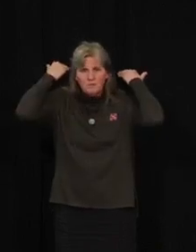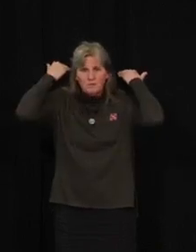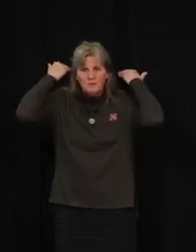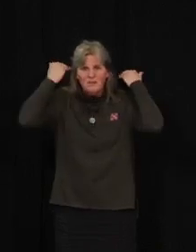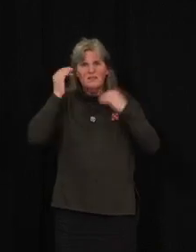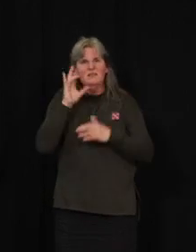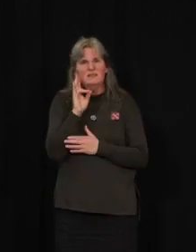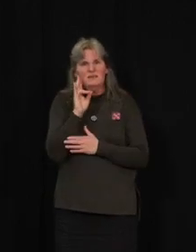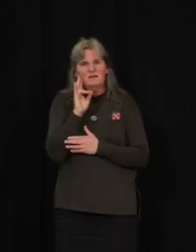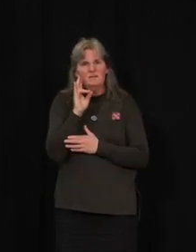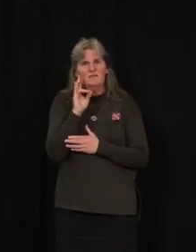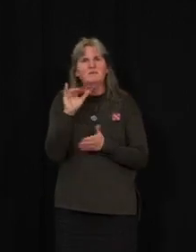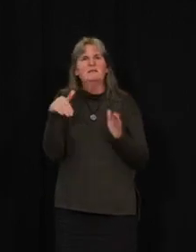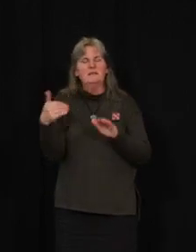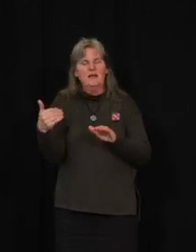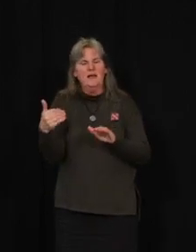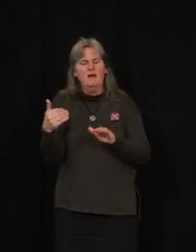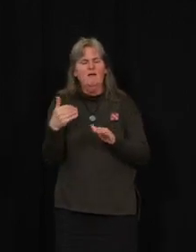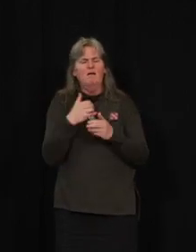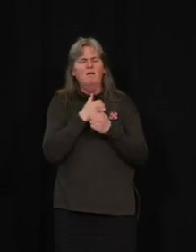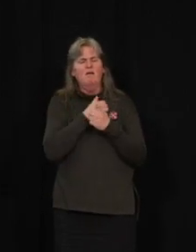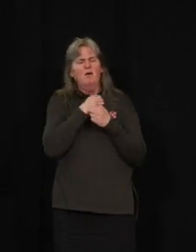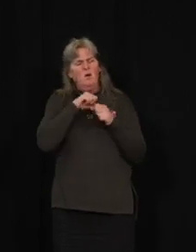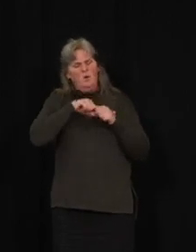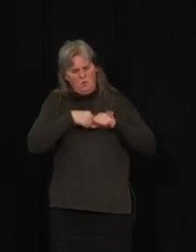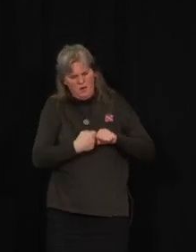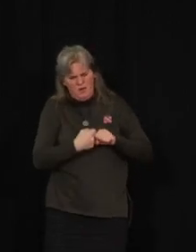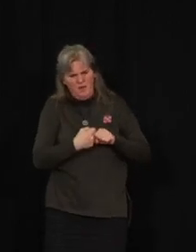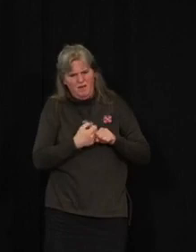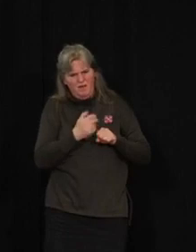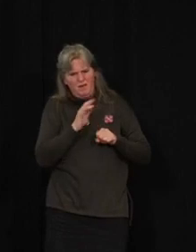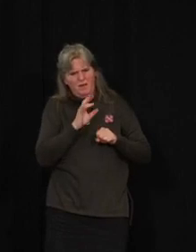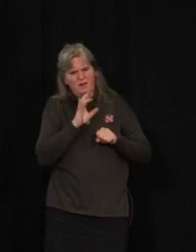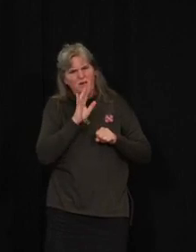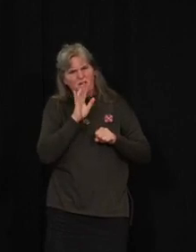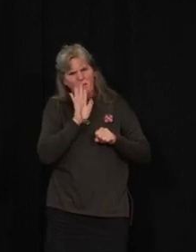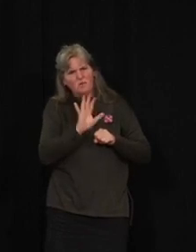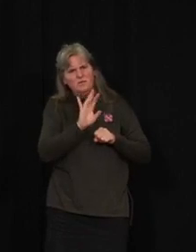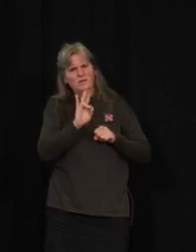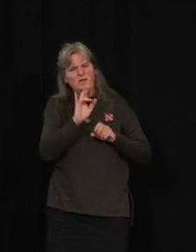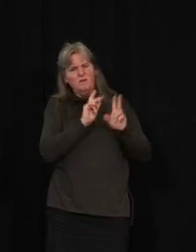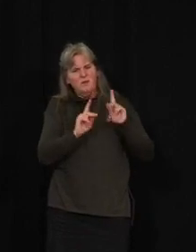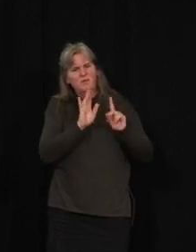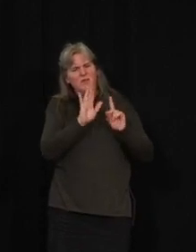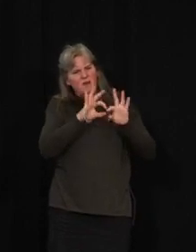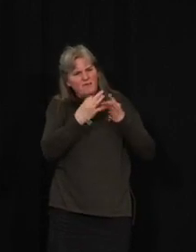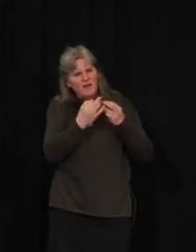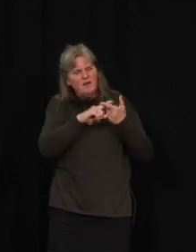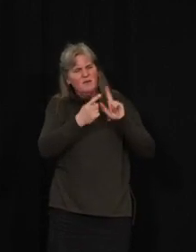individuals, and it is a remindr to all of us that evening during a pandemic, we cannot forget the